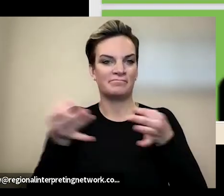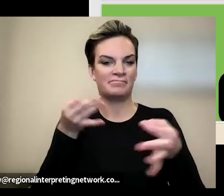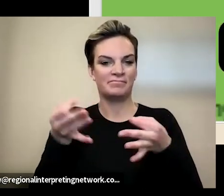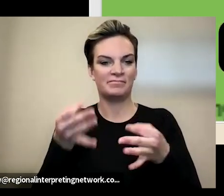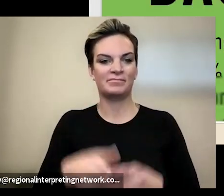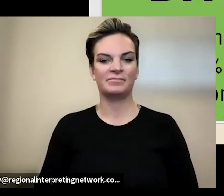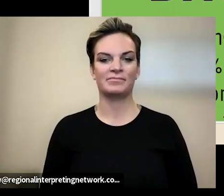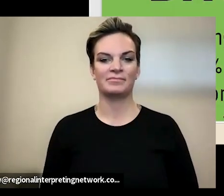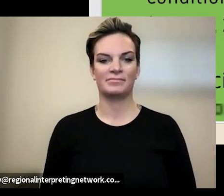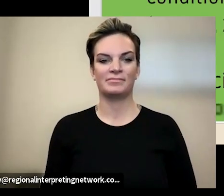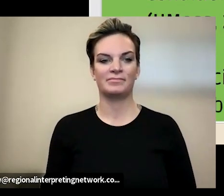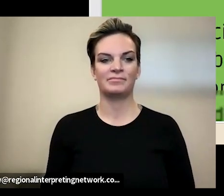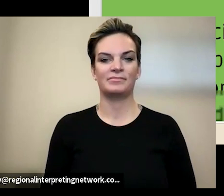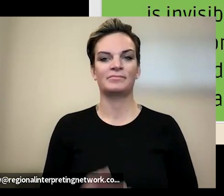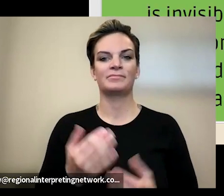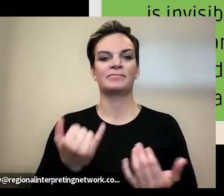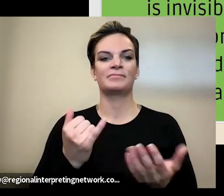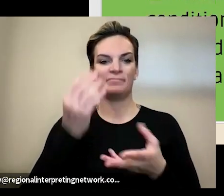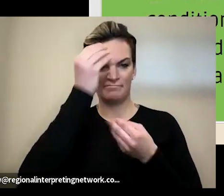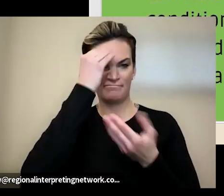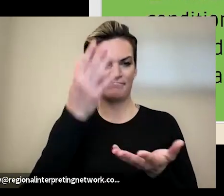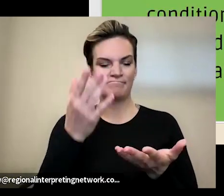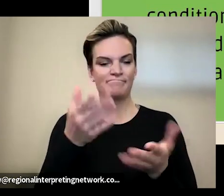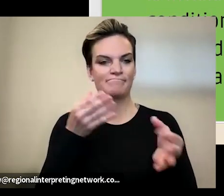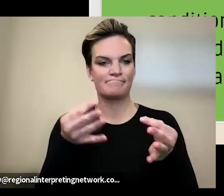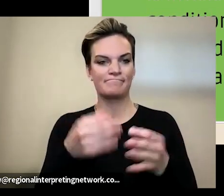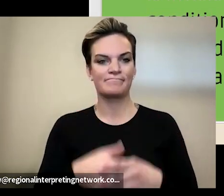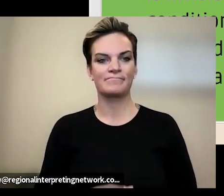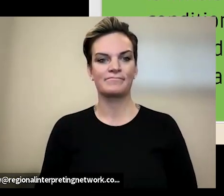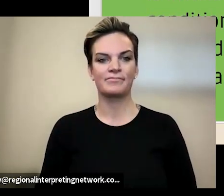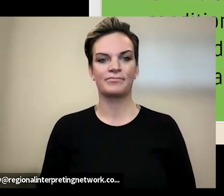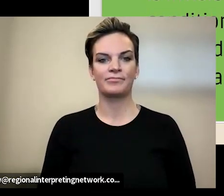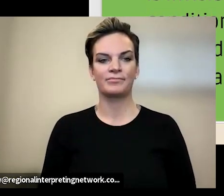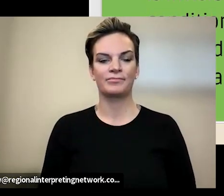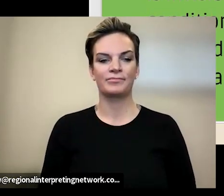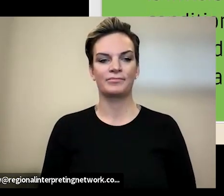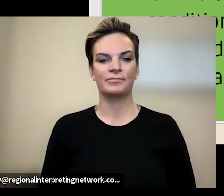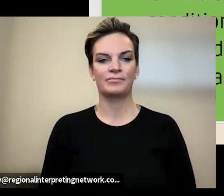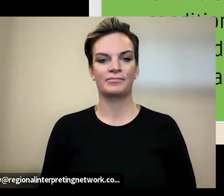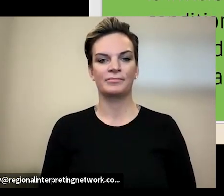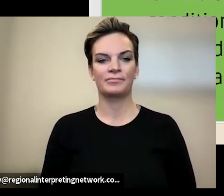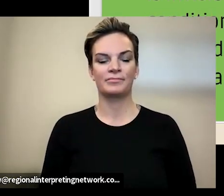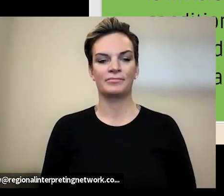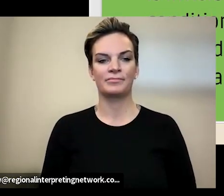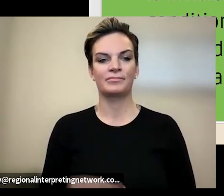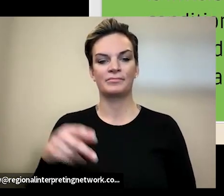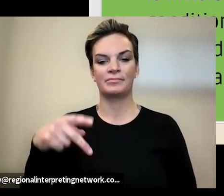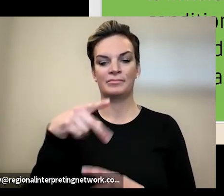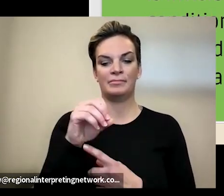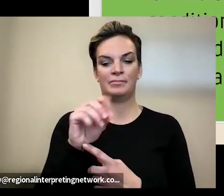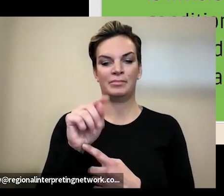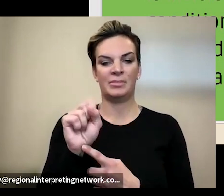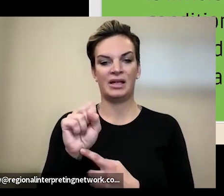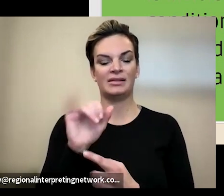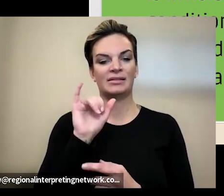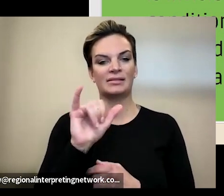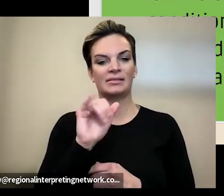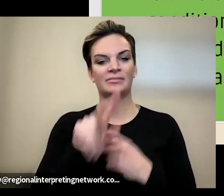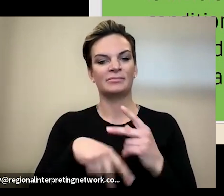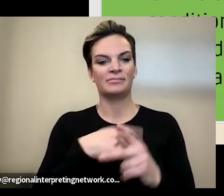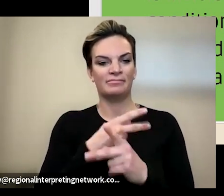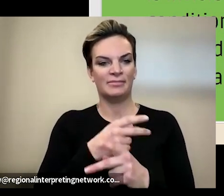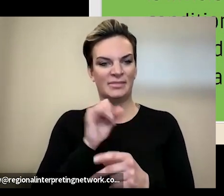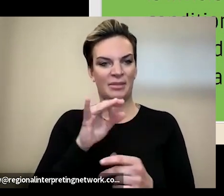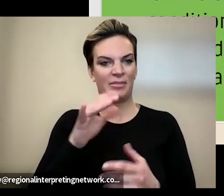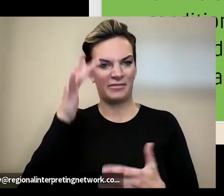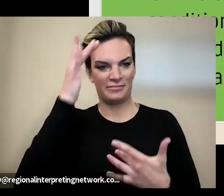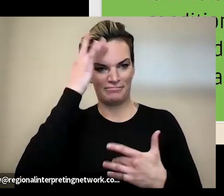please. So, I do want to state POTS is a form of dysautonomia, it has been around for